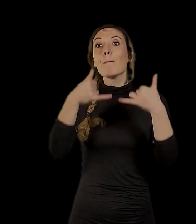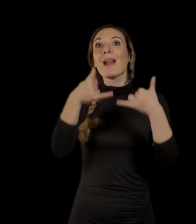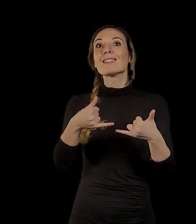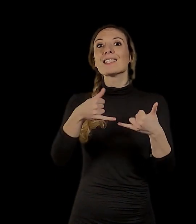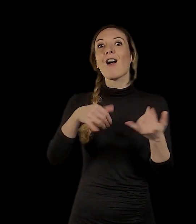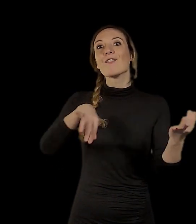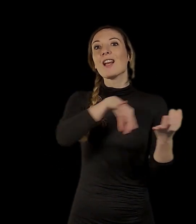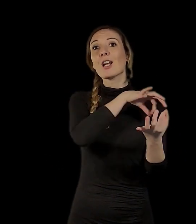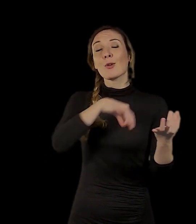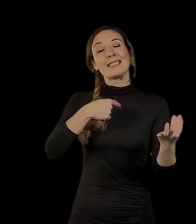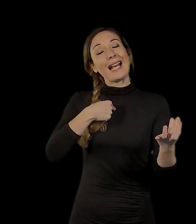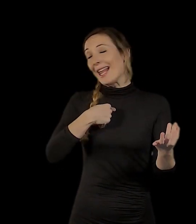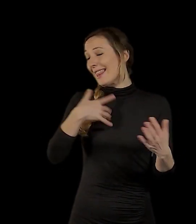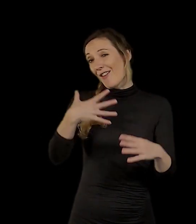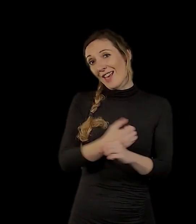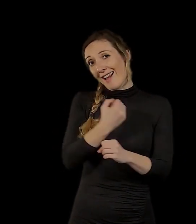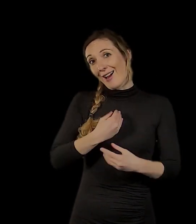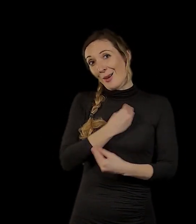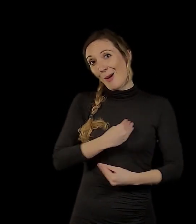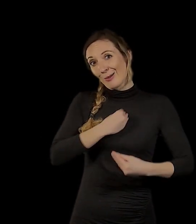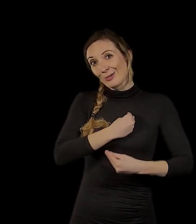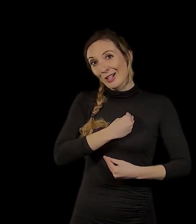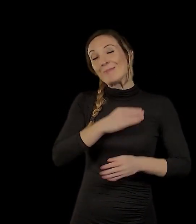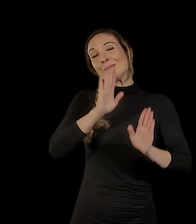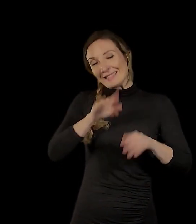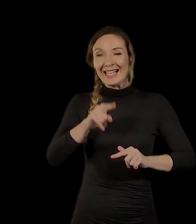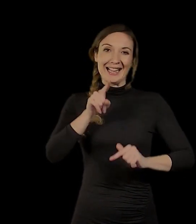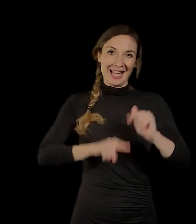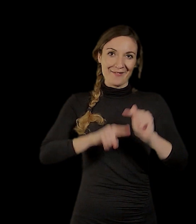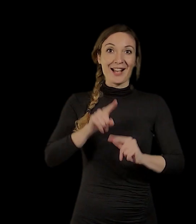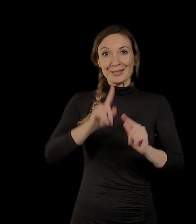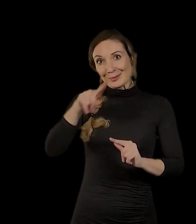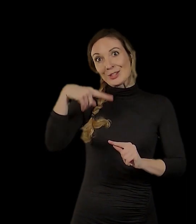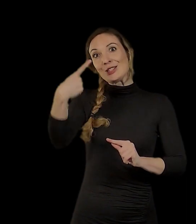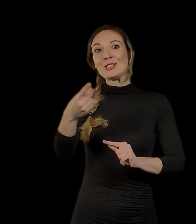We are in a situation, so for people who do not know, it is good to show where we are.